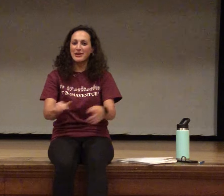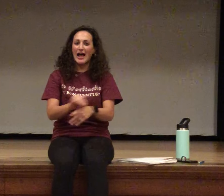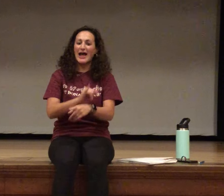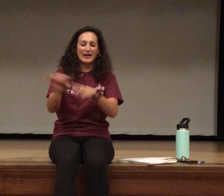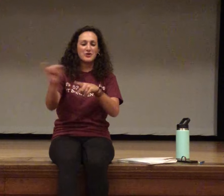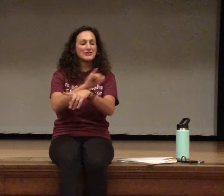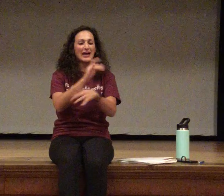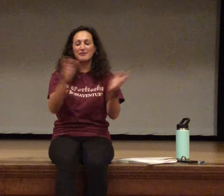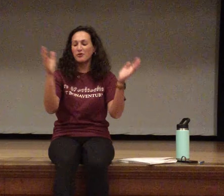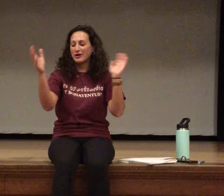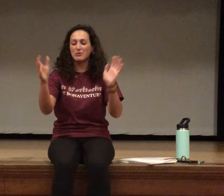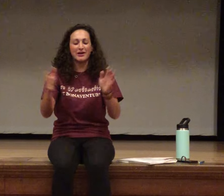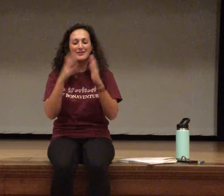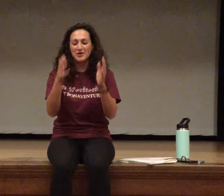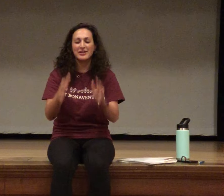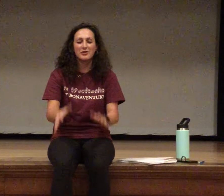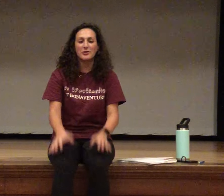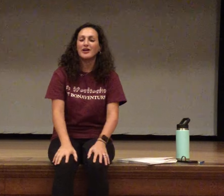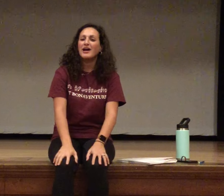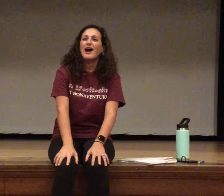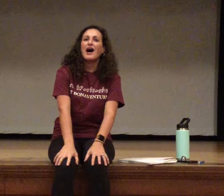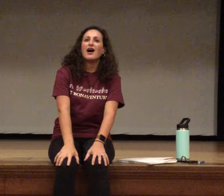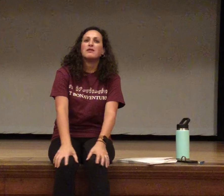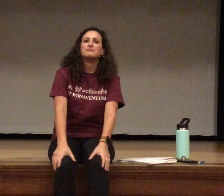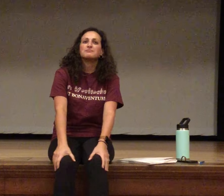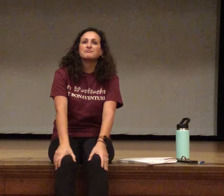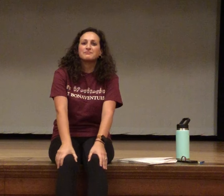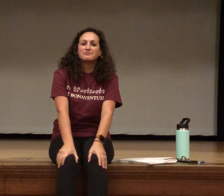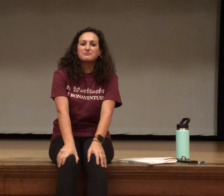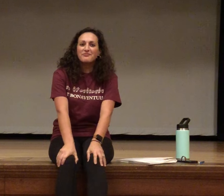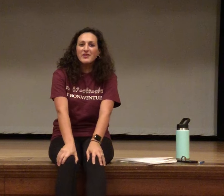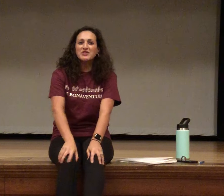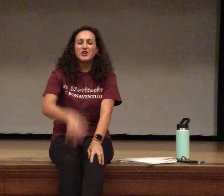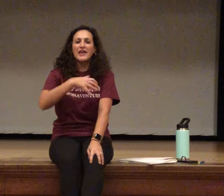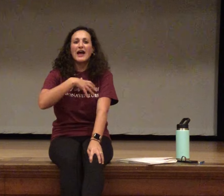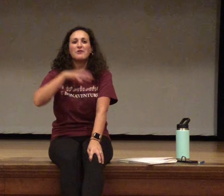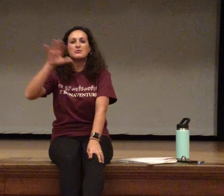it started with an i and I knew the sign for it but I couldn't think of the word um during that